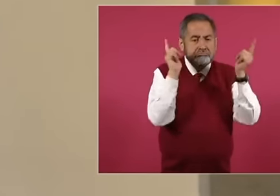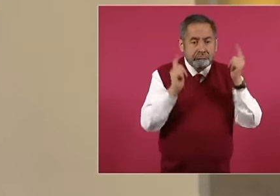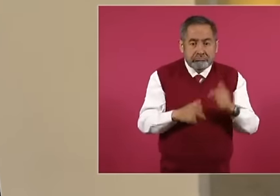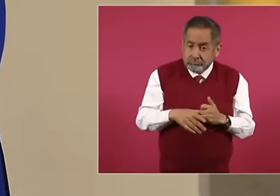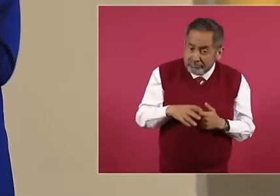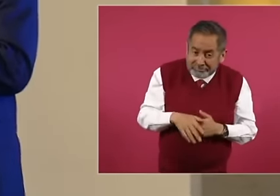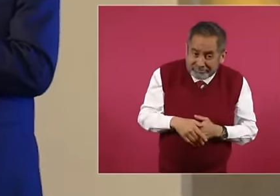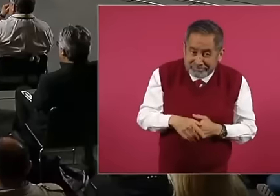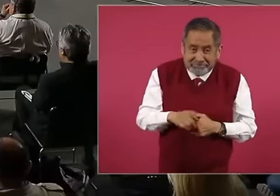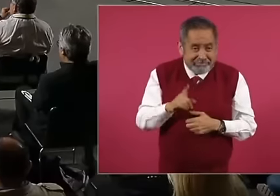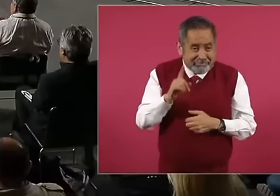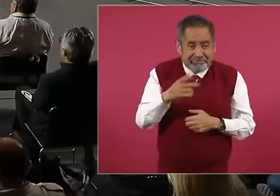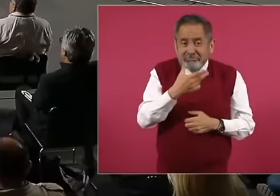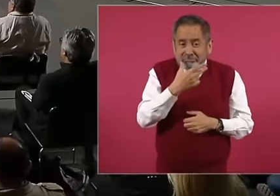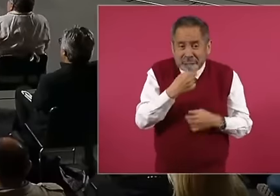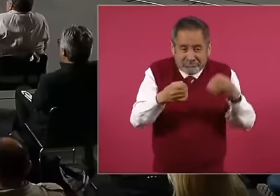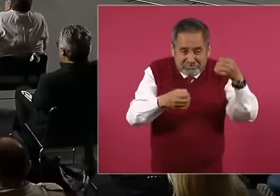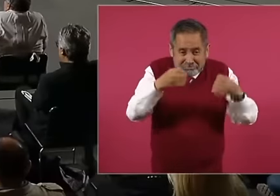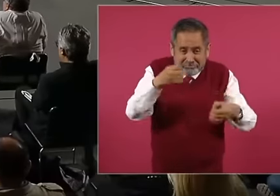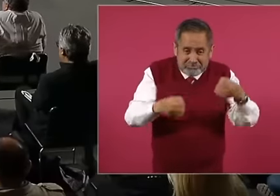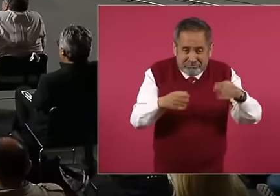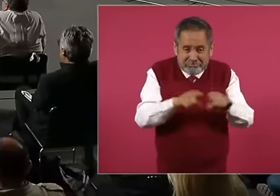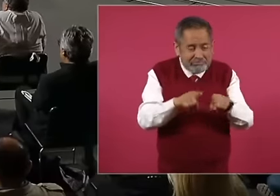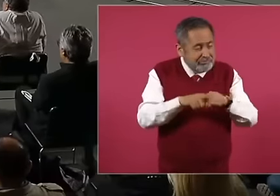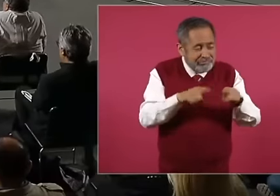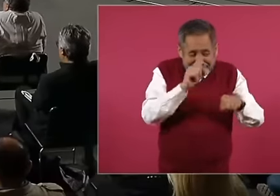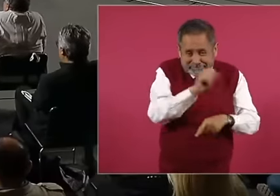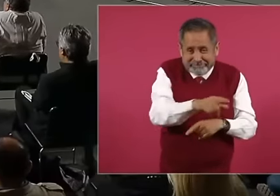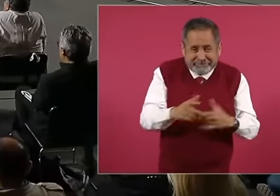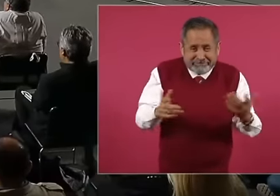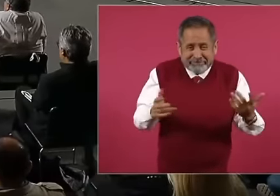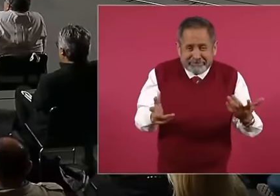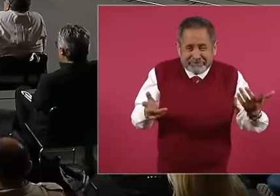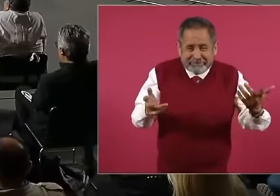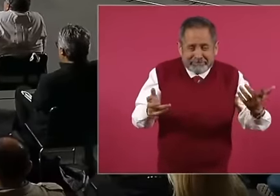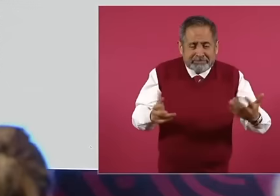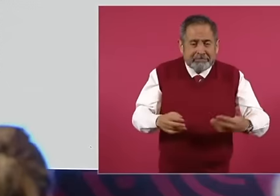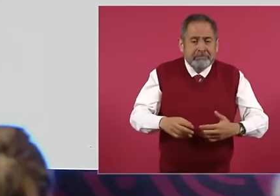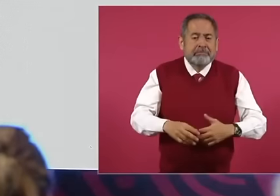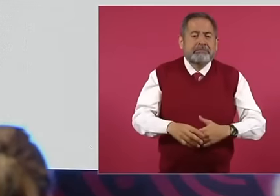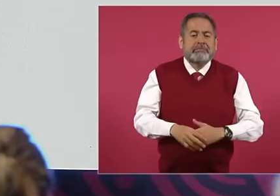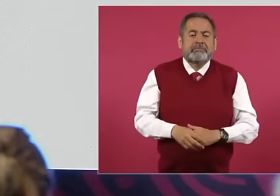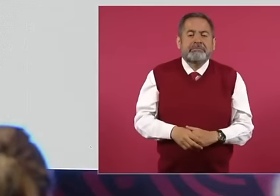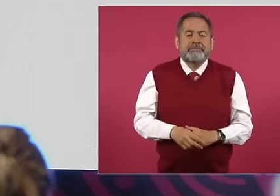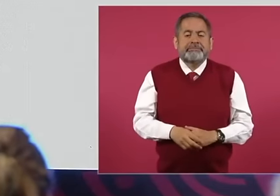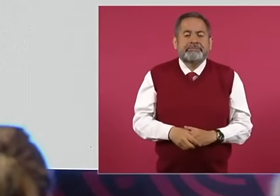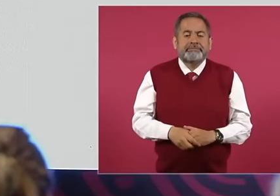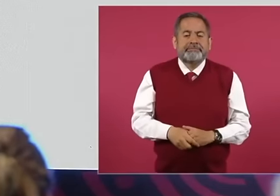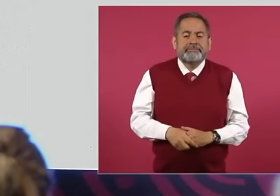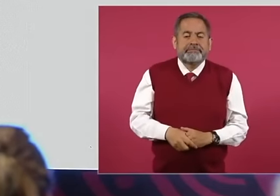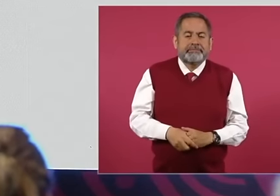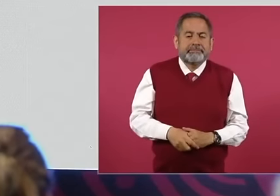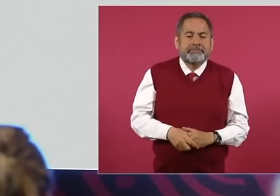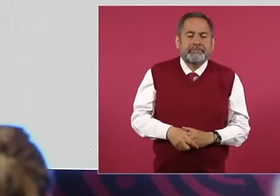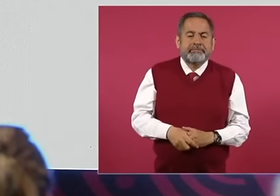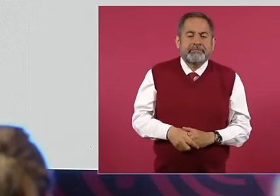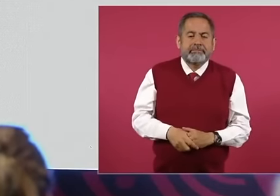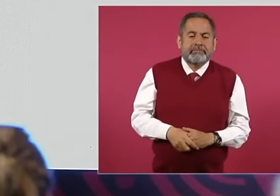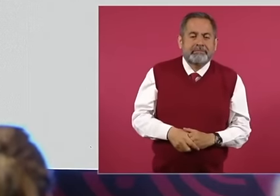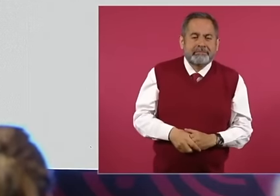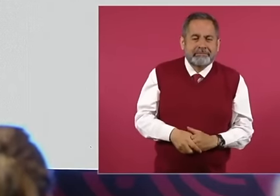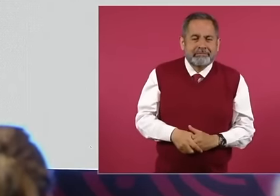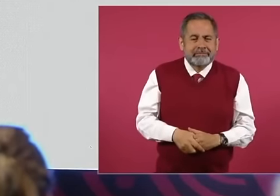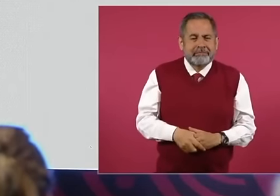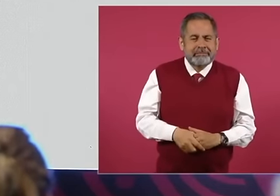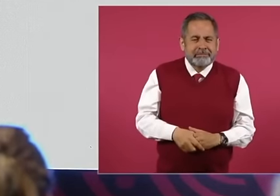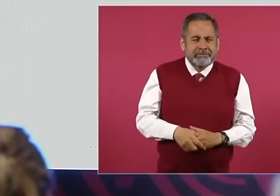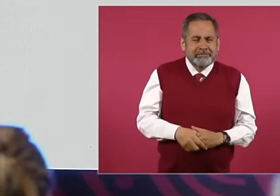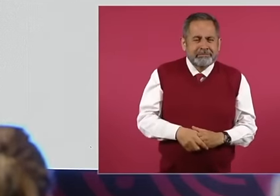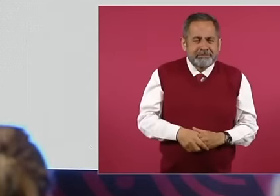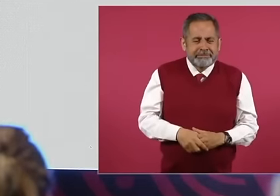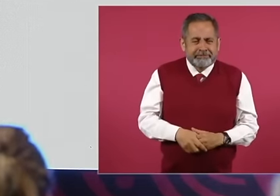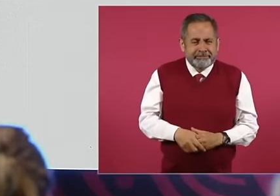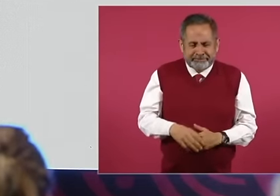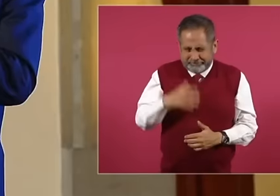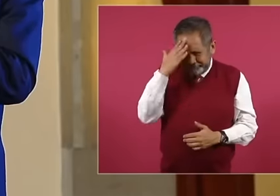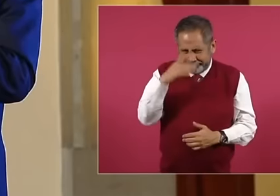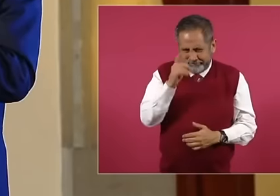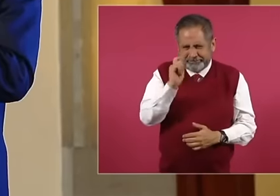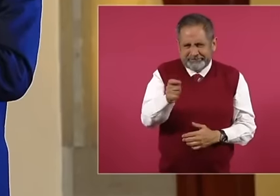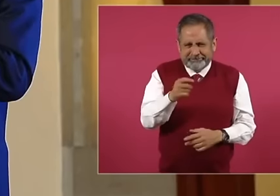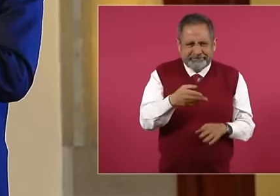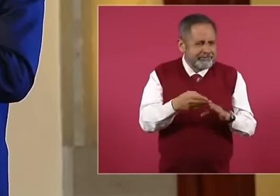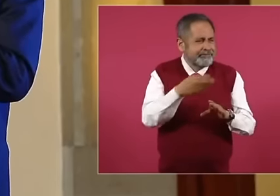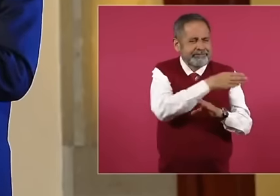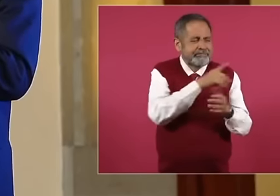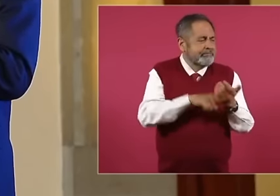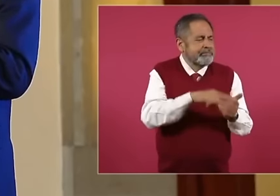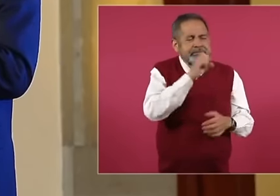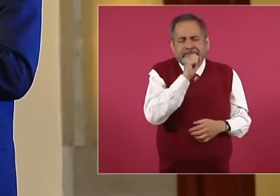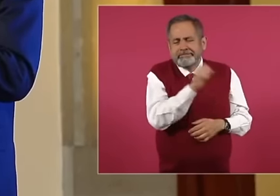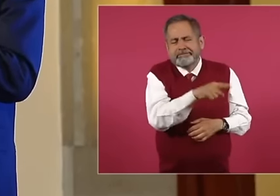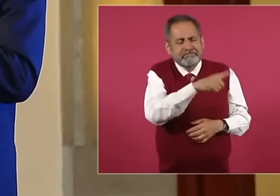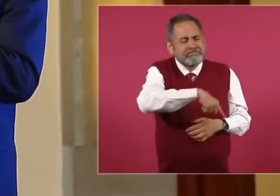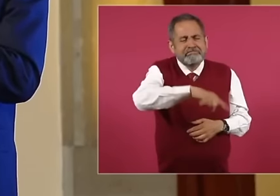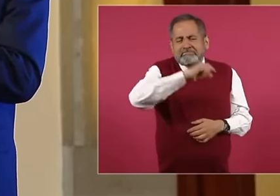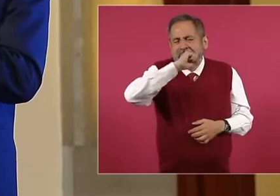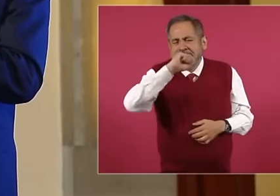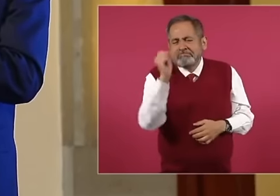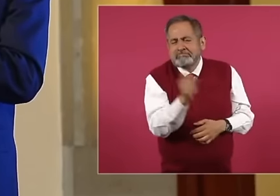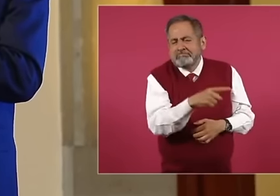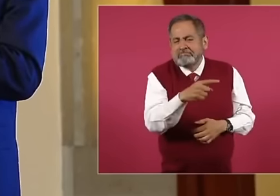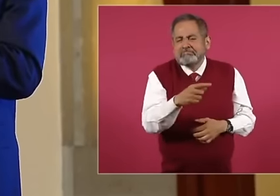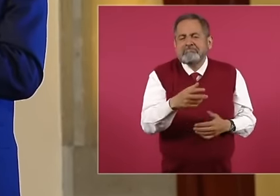you know What did these do because they are the same, especially in